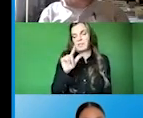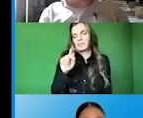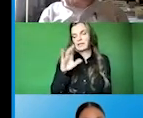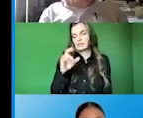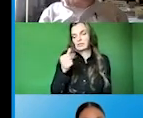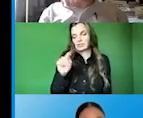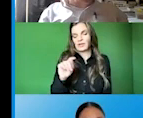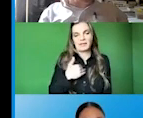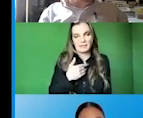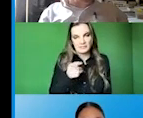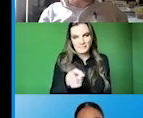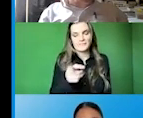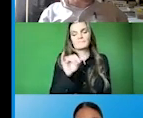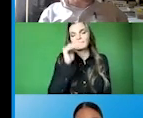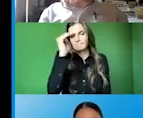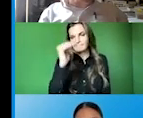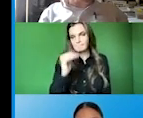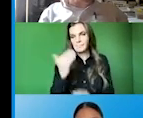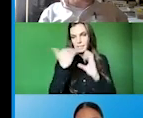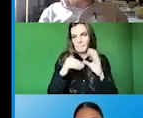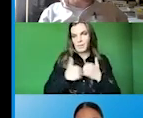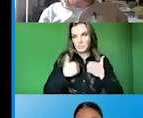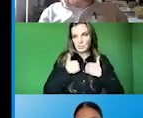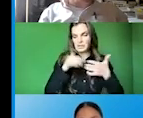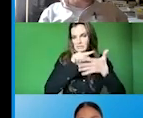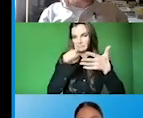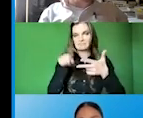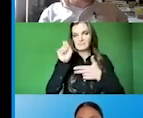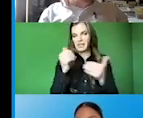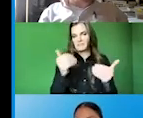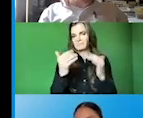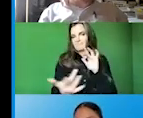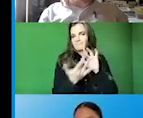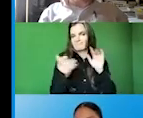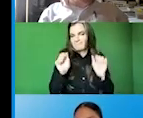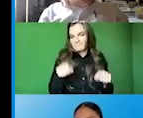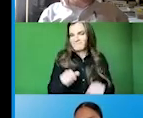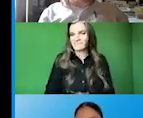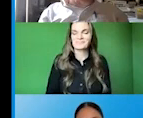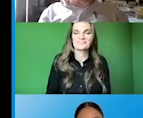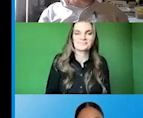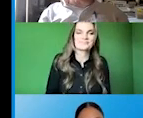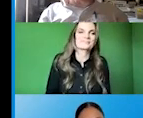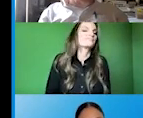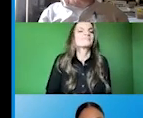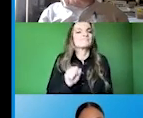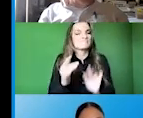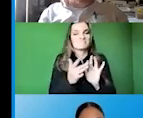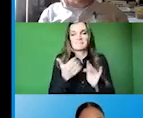e-mails here that you are welcome to contact any of us or all of us for more discussion.